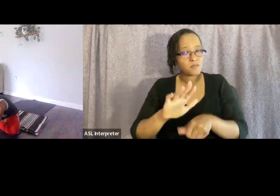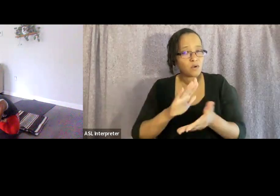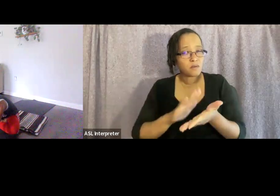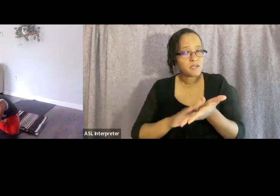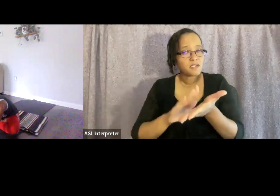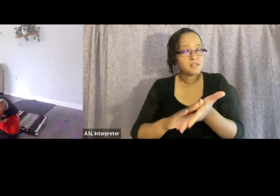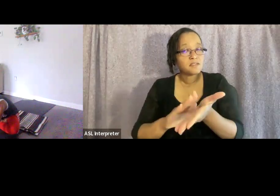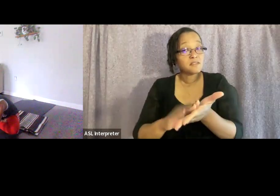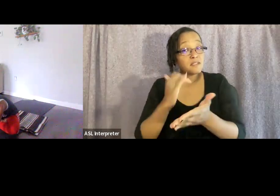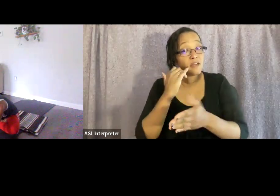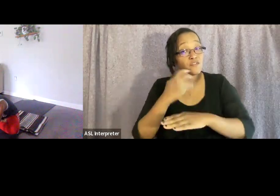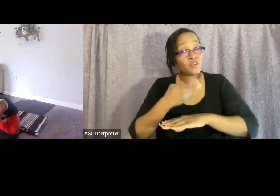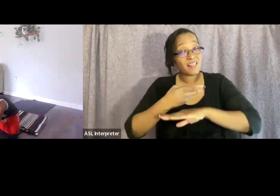you can release the legs or the knees.